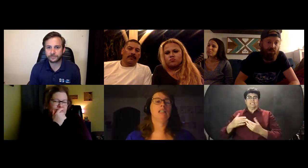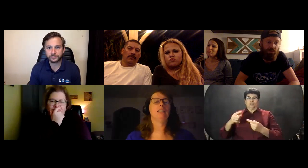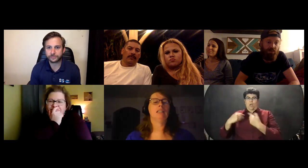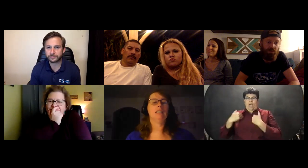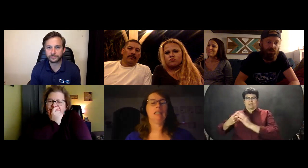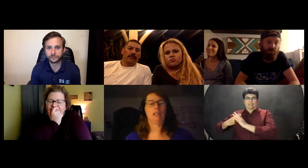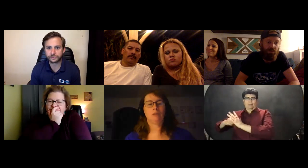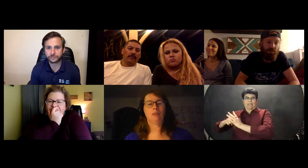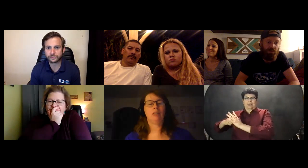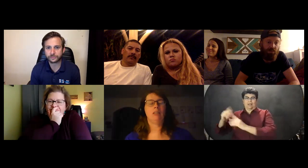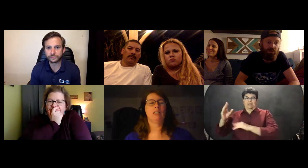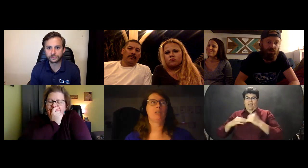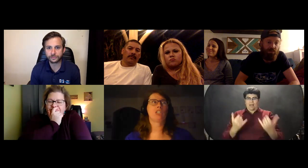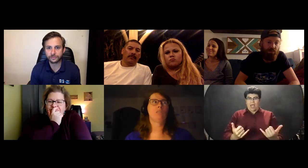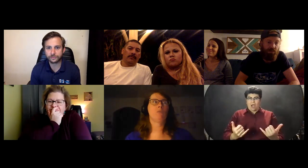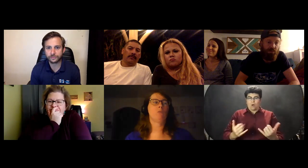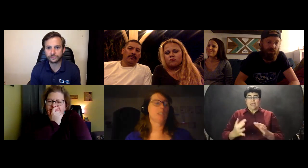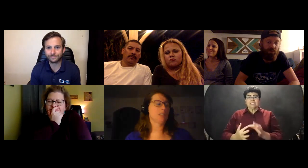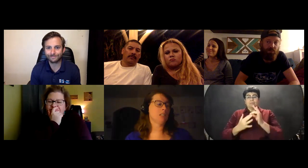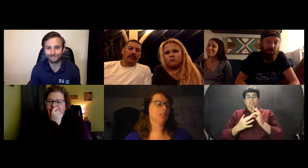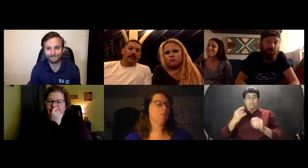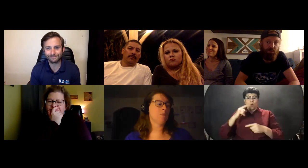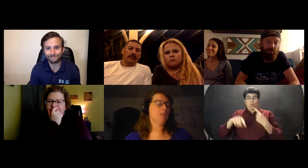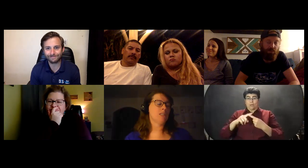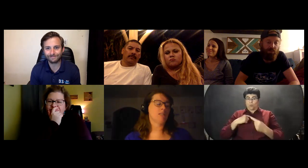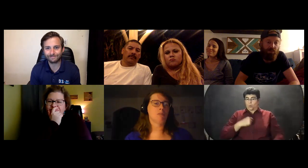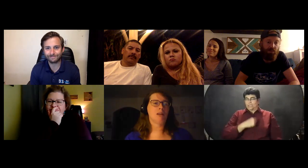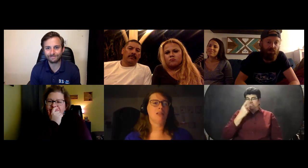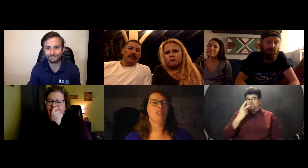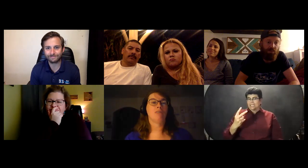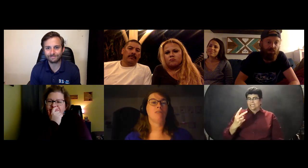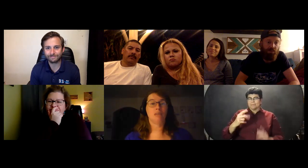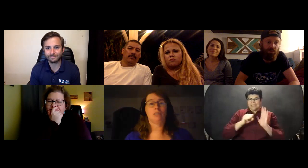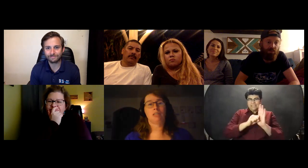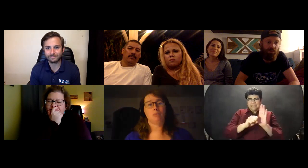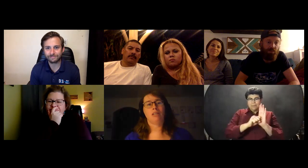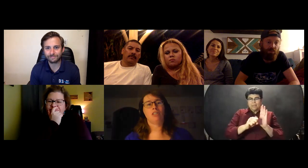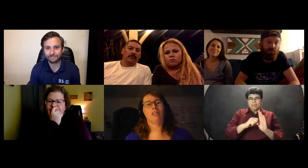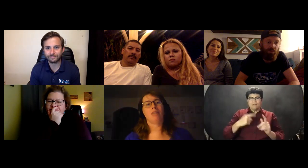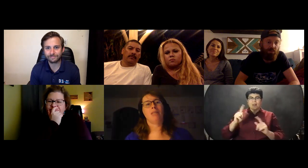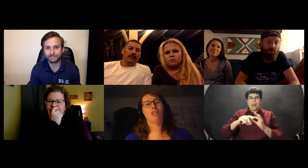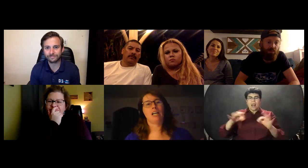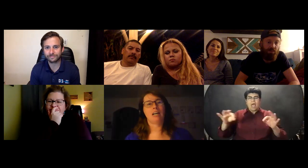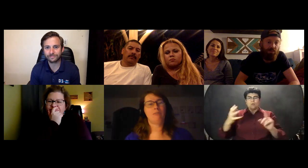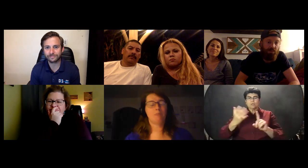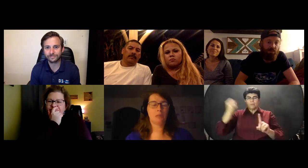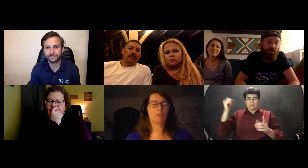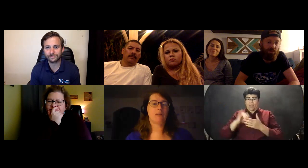than now especially when we see the symptoms of language deprivation